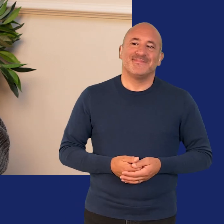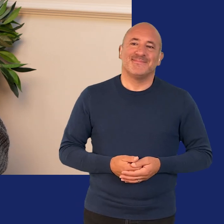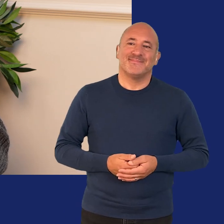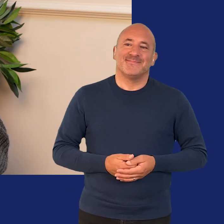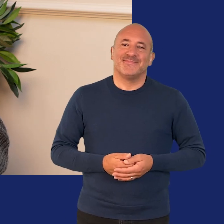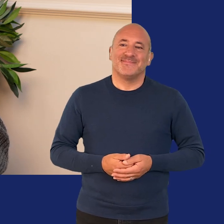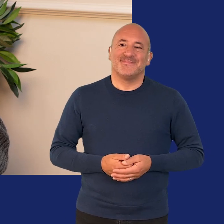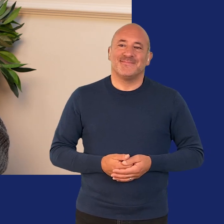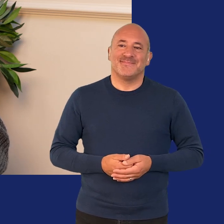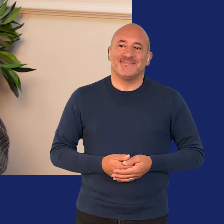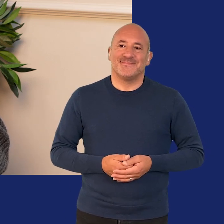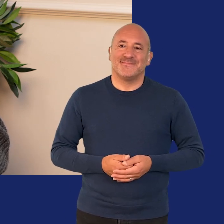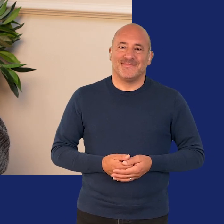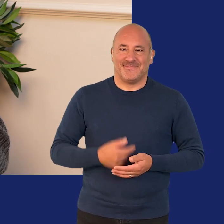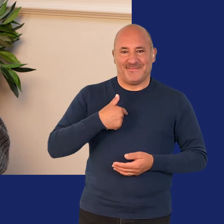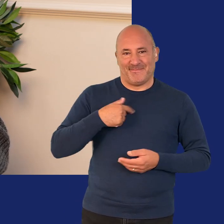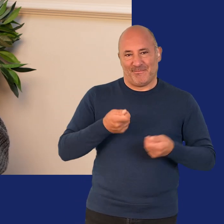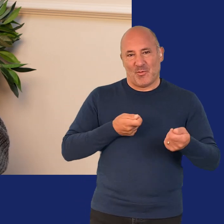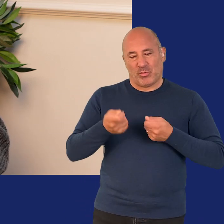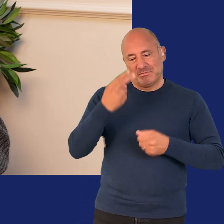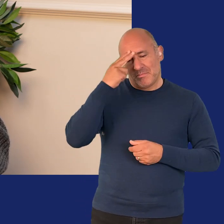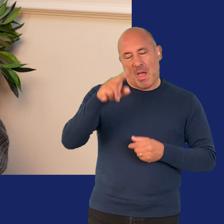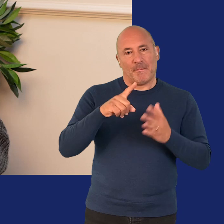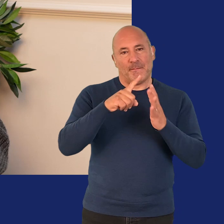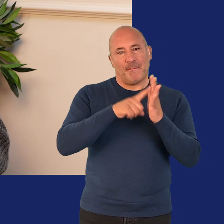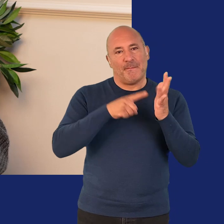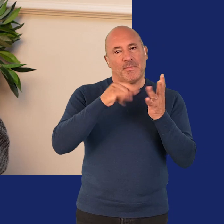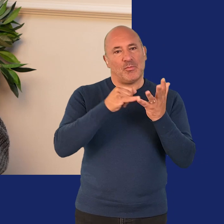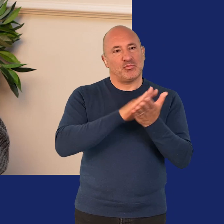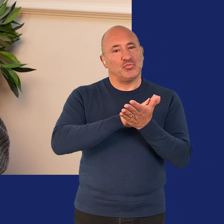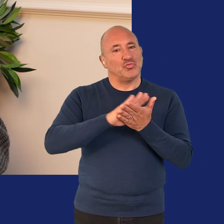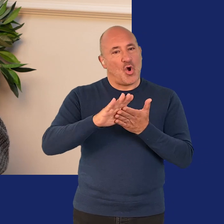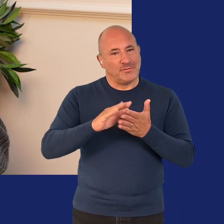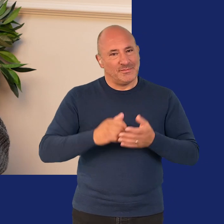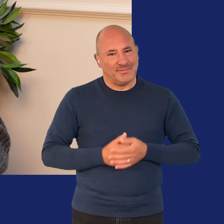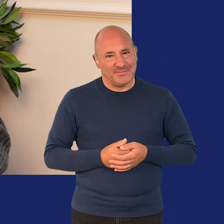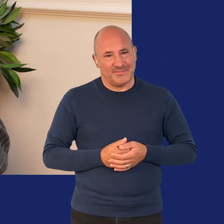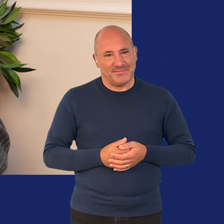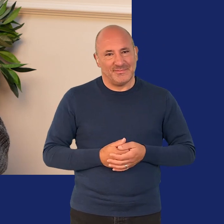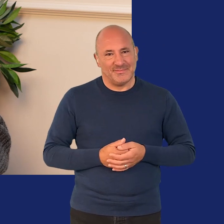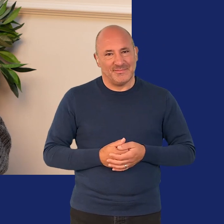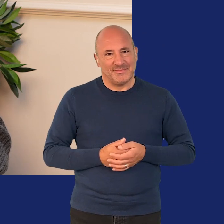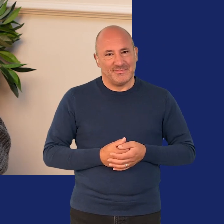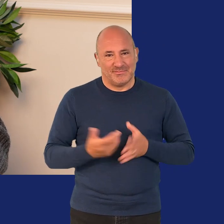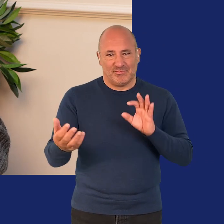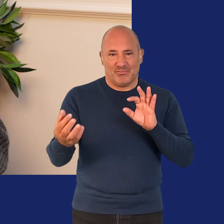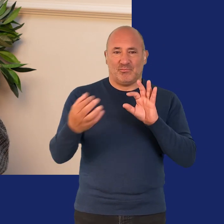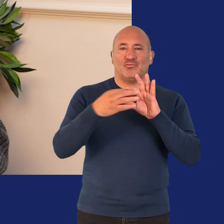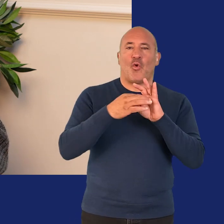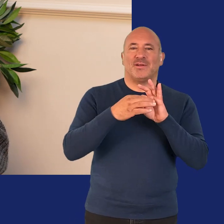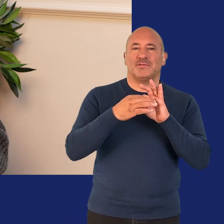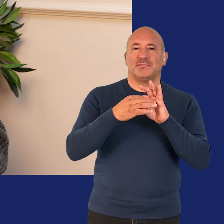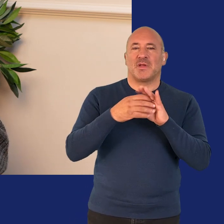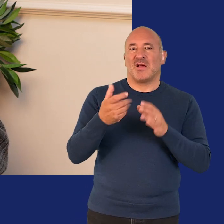I'm your host Josh, and I'm joined by my wonderful